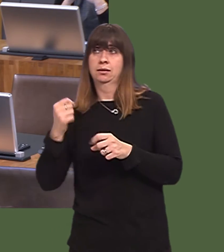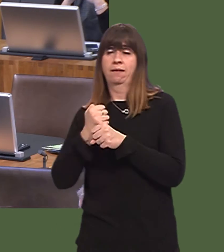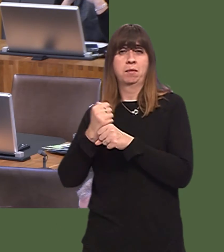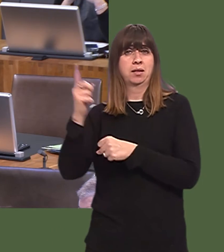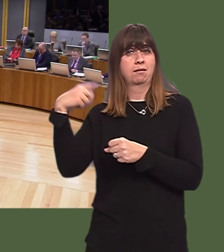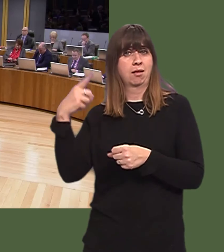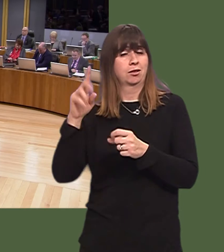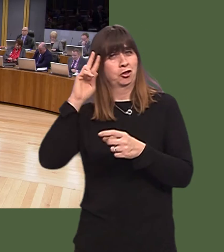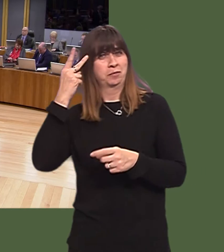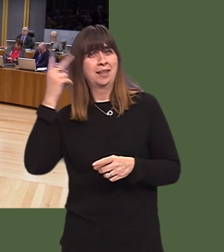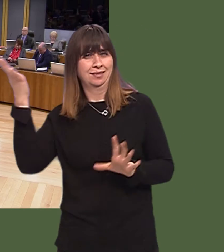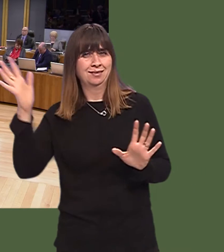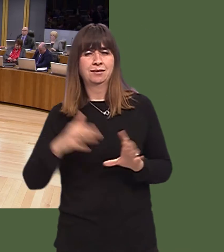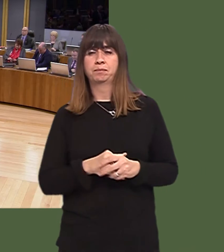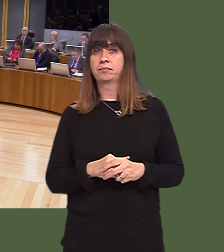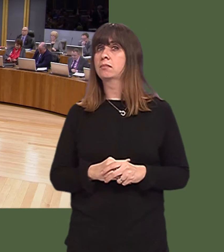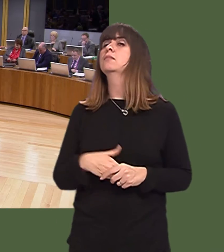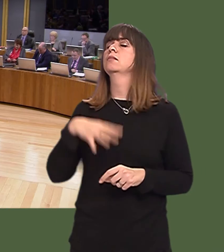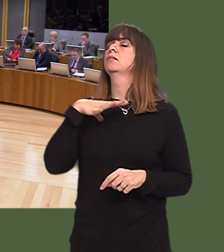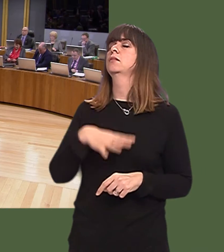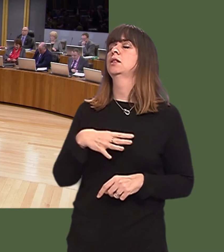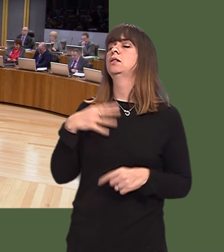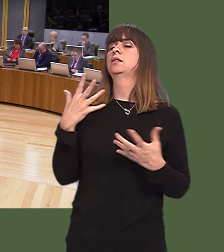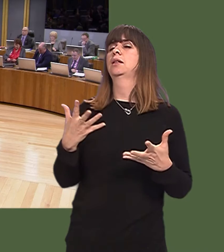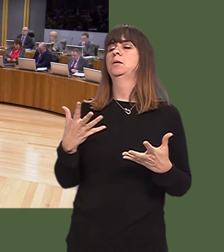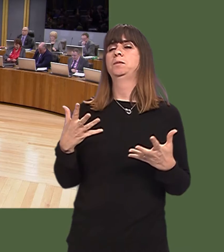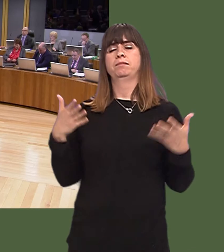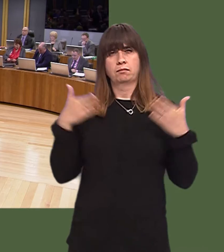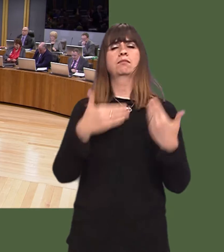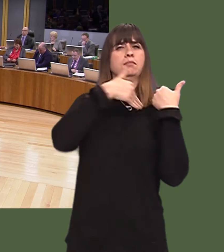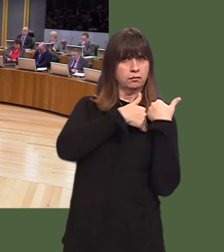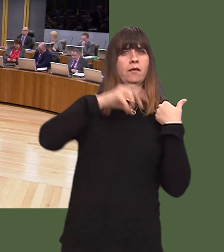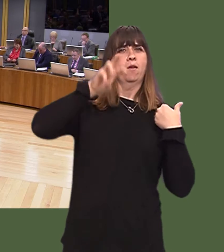but we are determined to provide a far better level of service, not just, in fact, for our